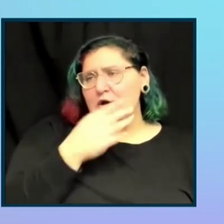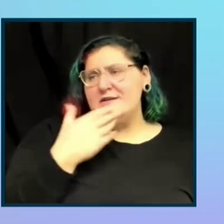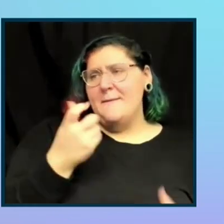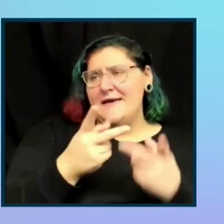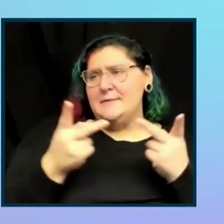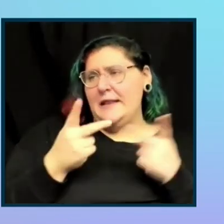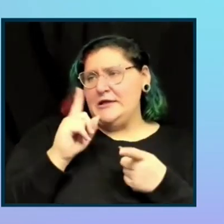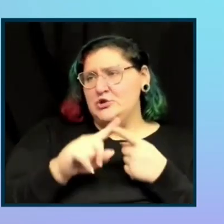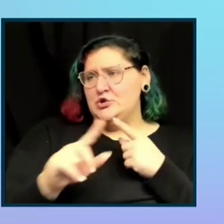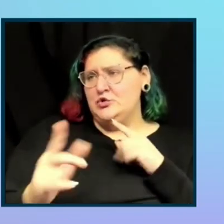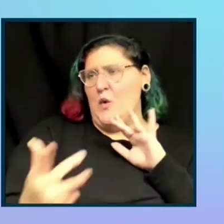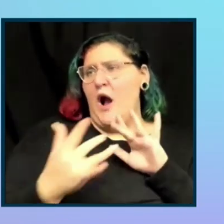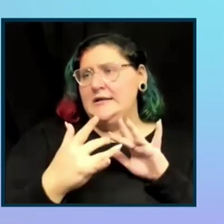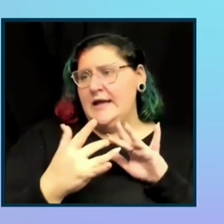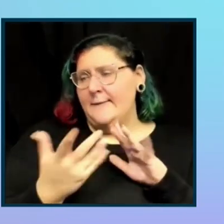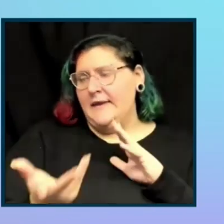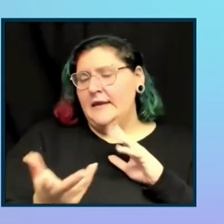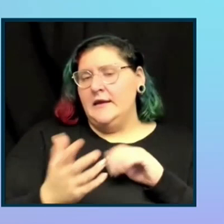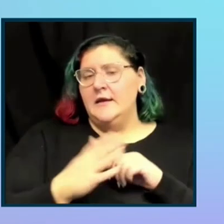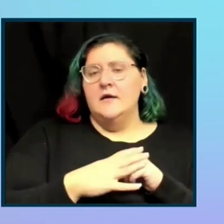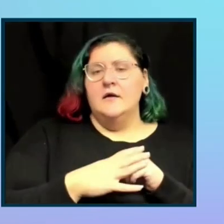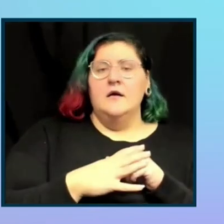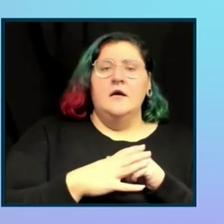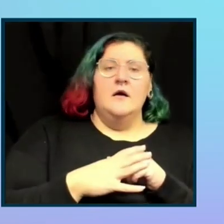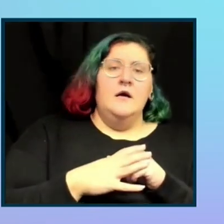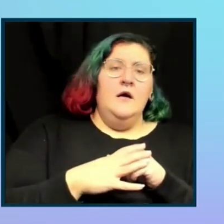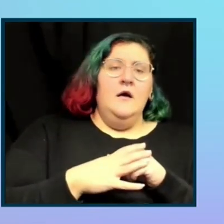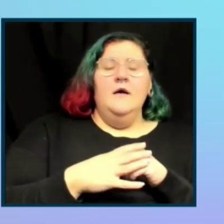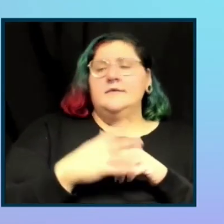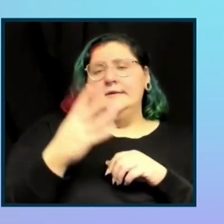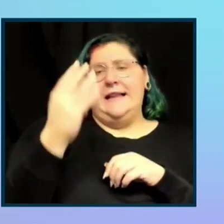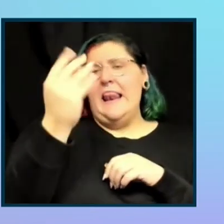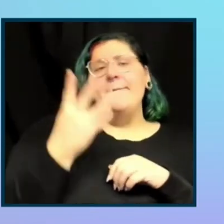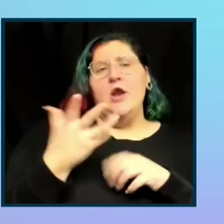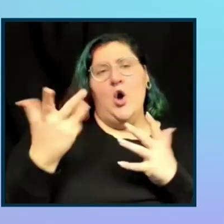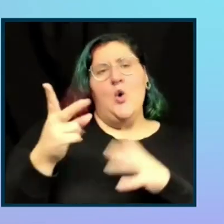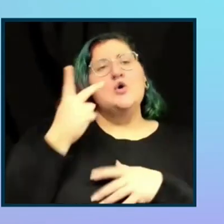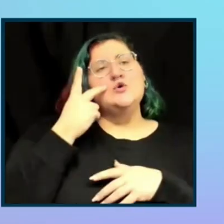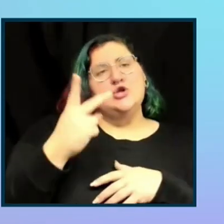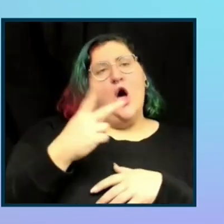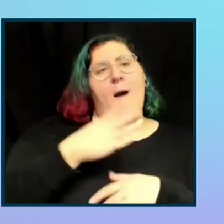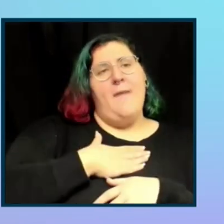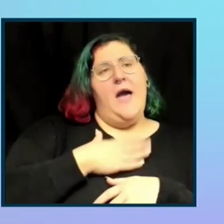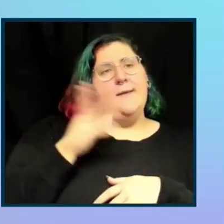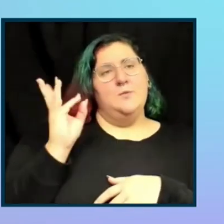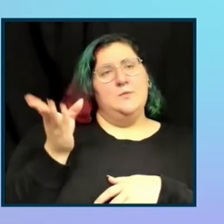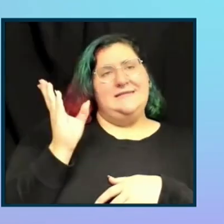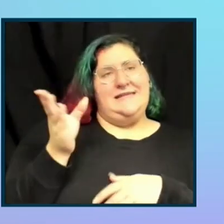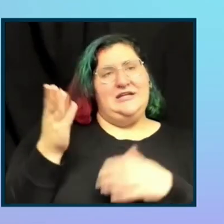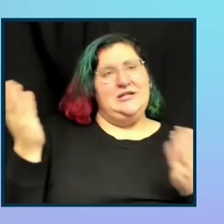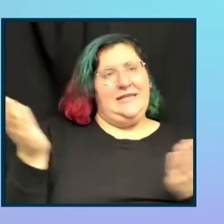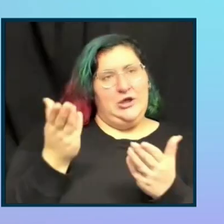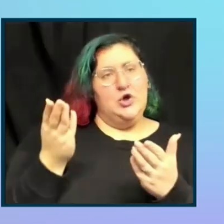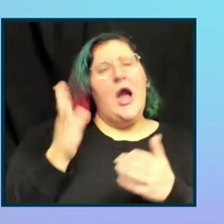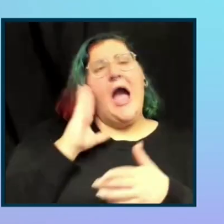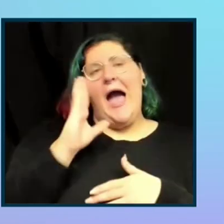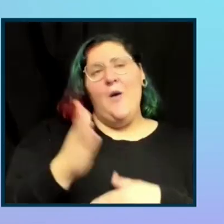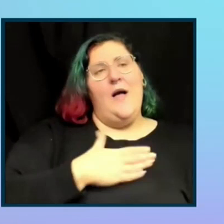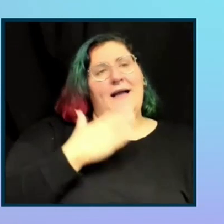If you message me through there, let me know you've seen me here then I will gladly reach out to you, give you the link to my server,